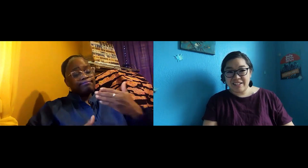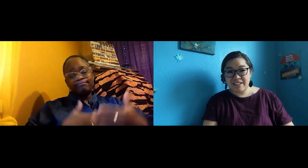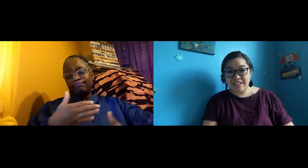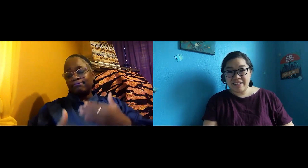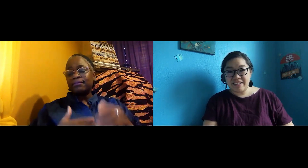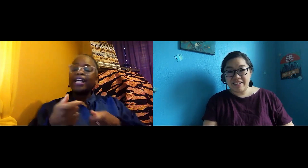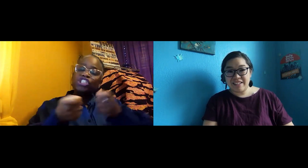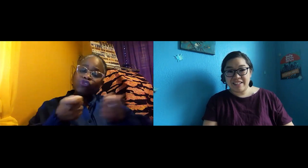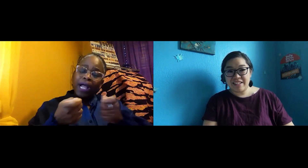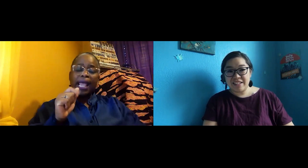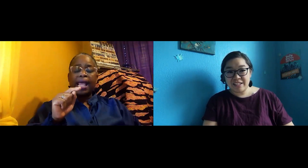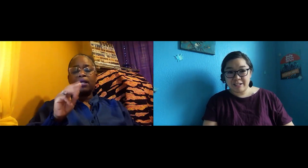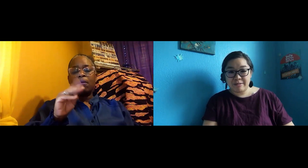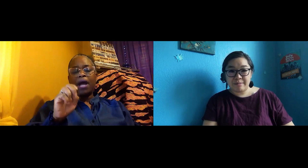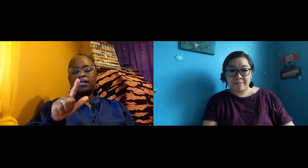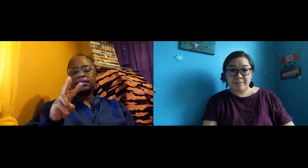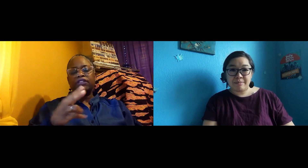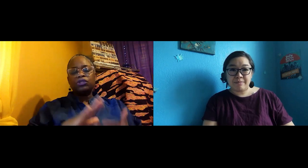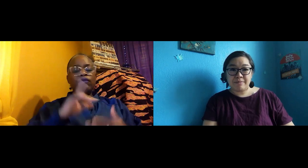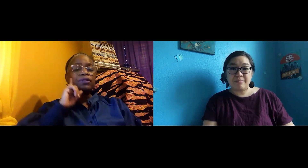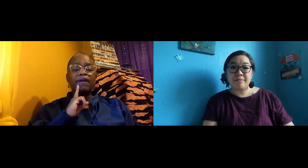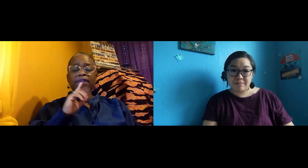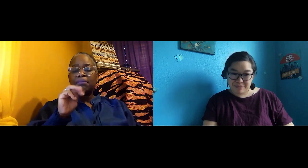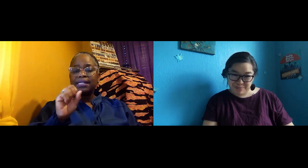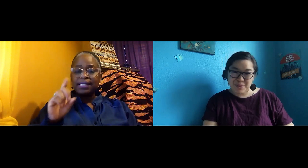I worked directing several plays at the Model Secondary School for the Deaf,